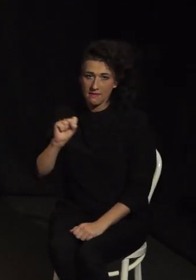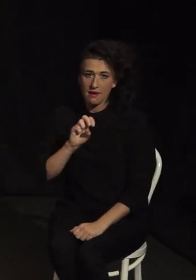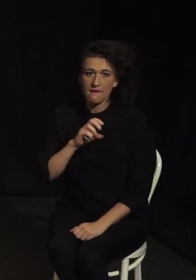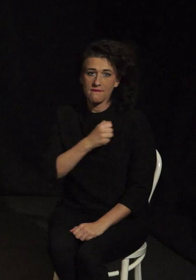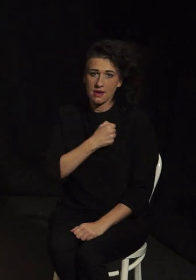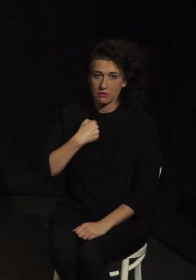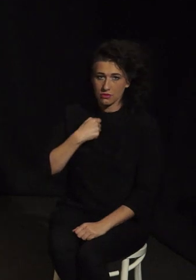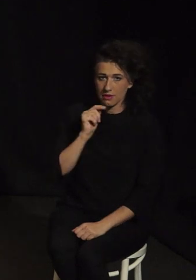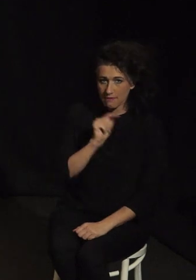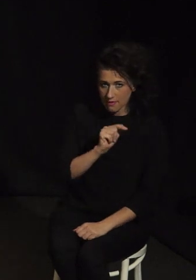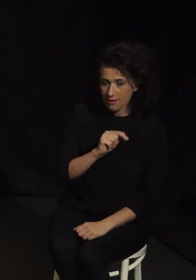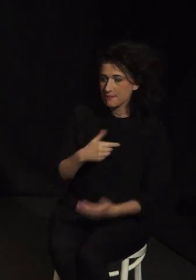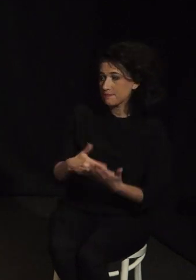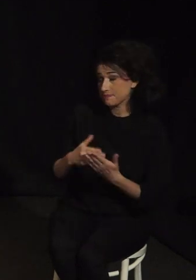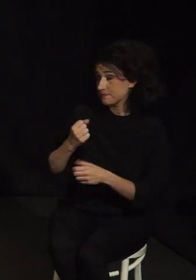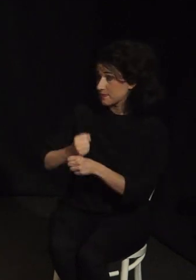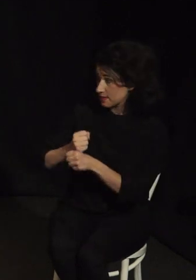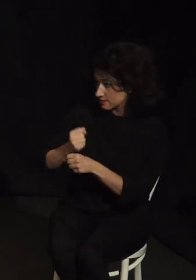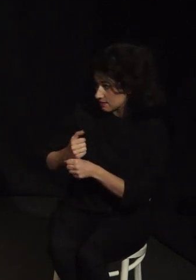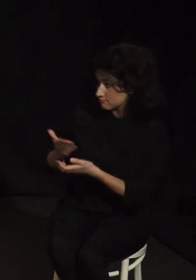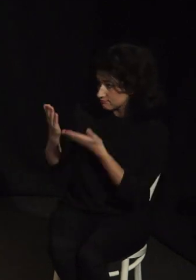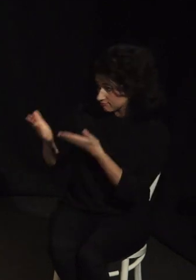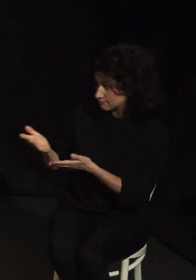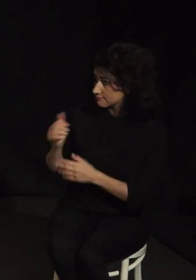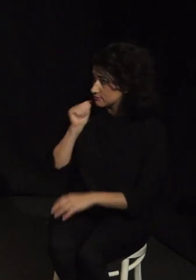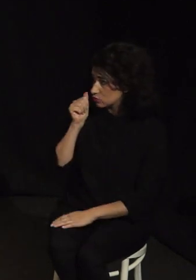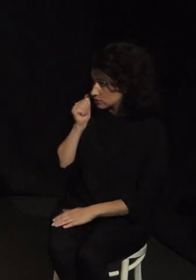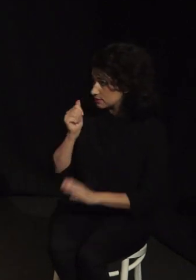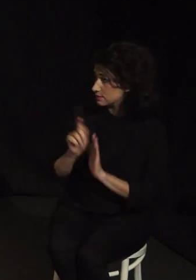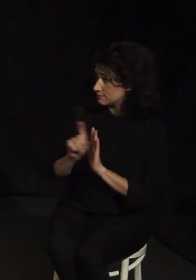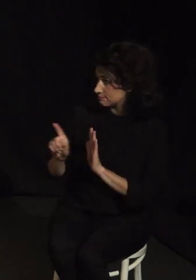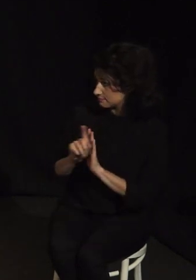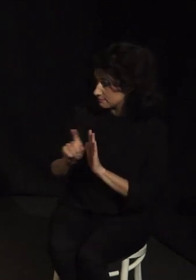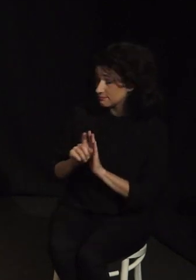I am more than pleased to have the opportunity